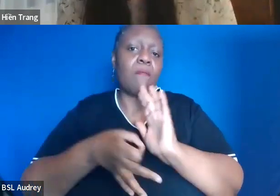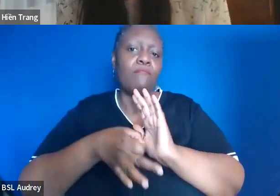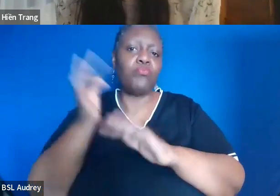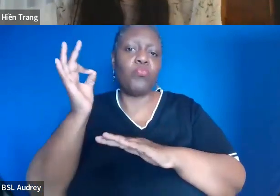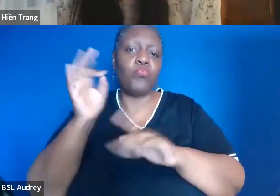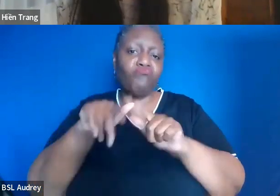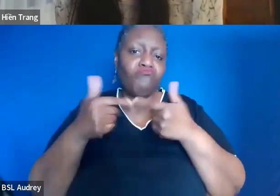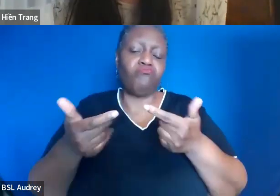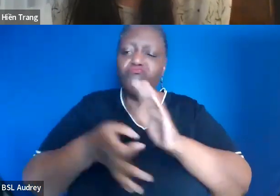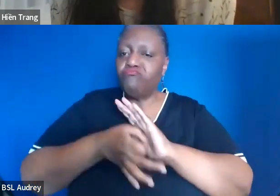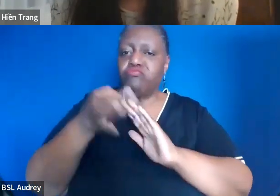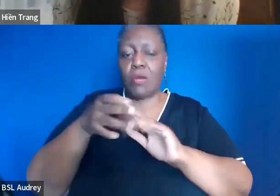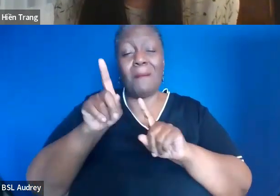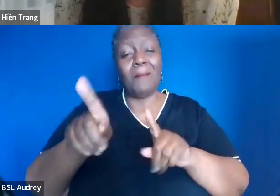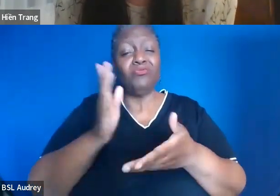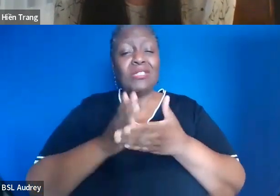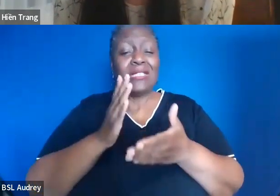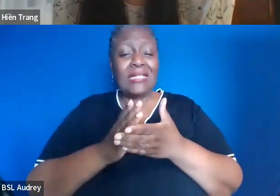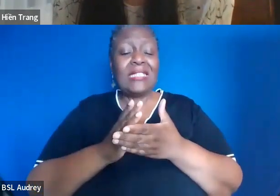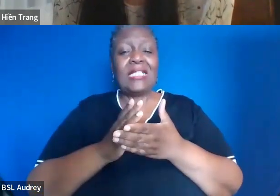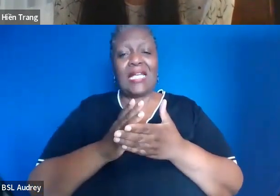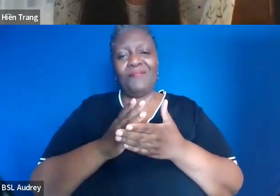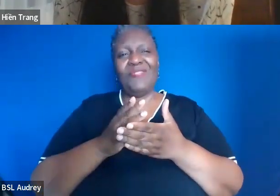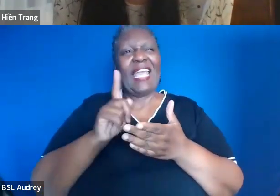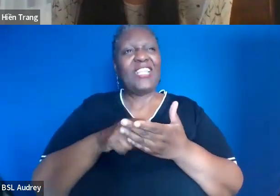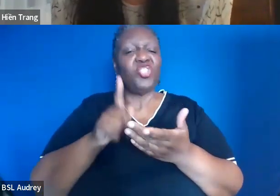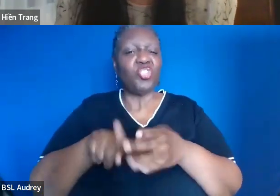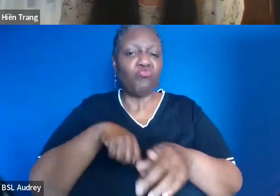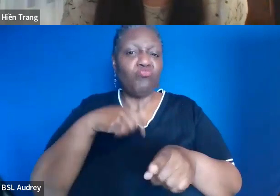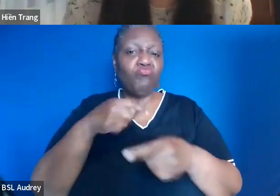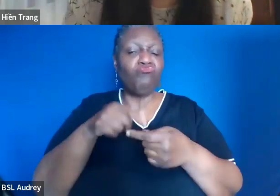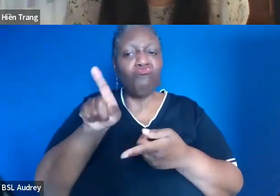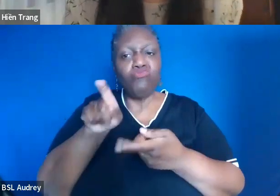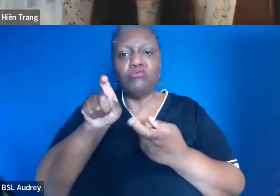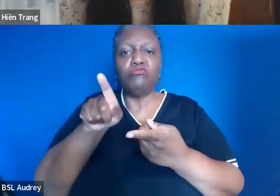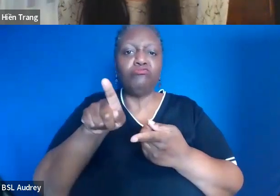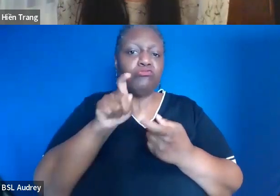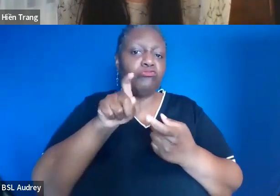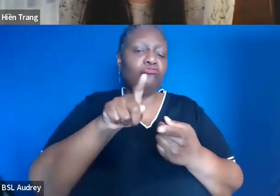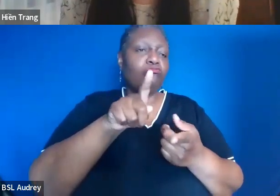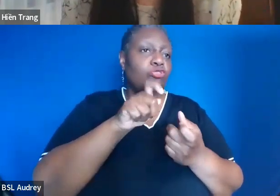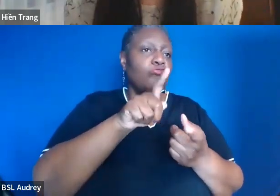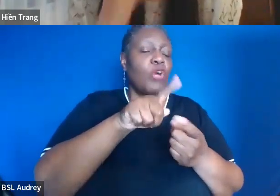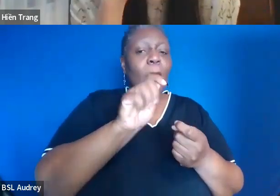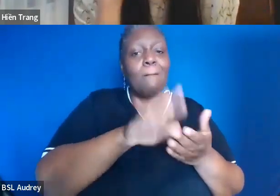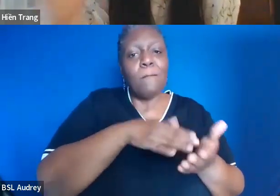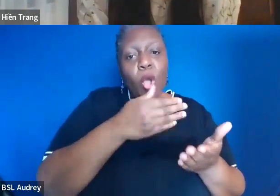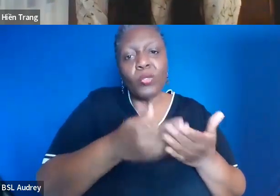um but really it's like slowly Gathering a book of poems here a book of folk tales and like